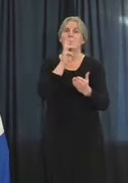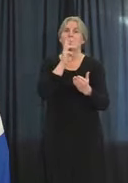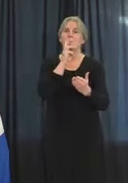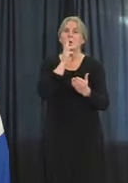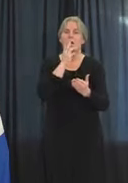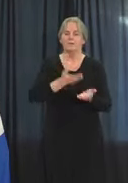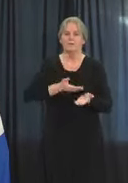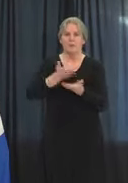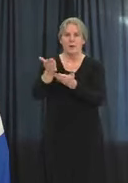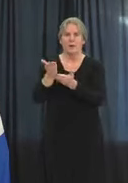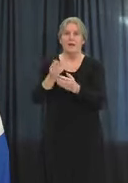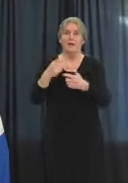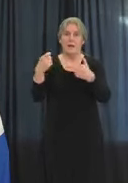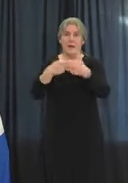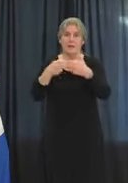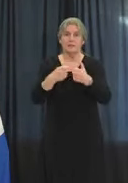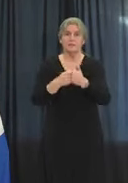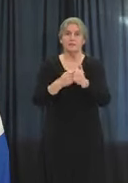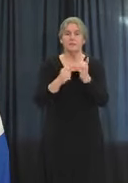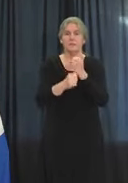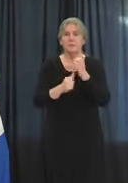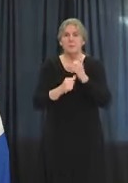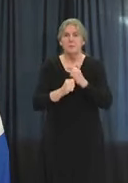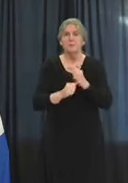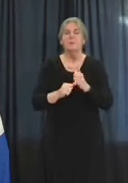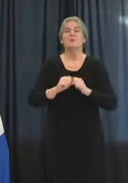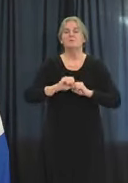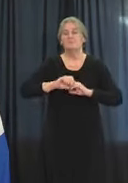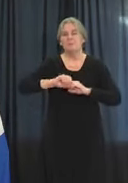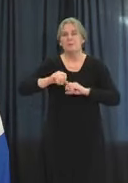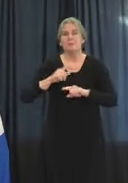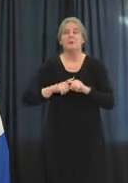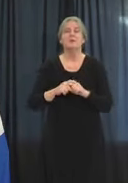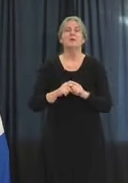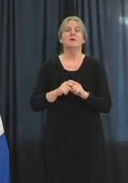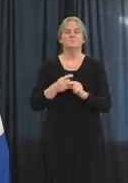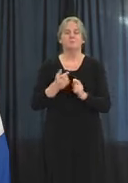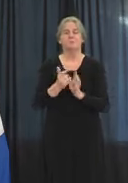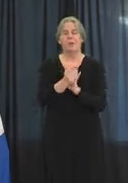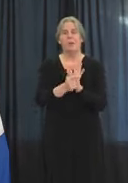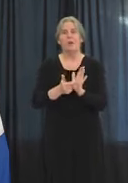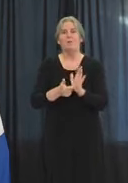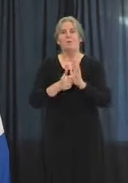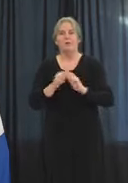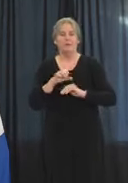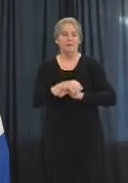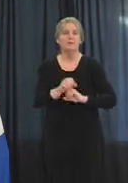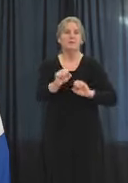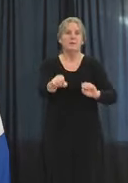water supplies, electrical power and sewage disposal, assist in law enforcement.